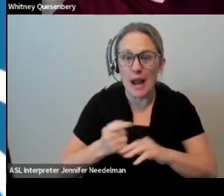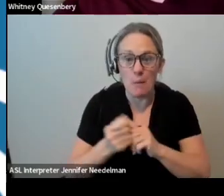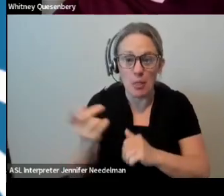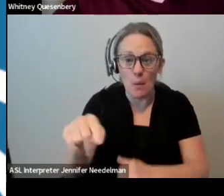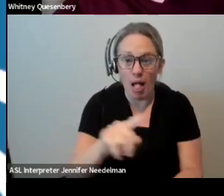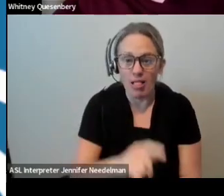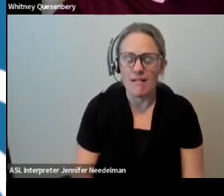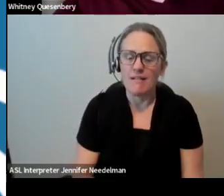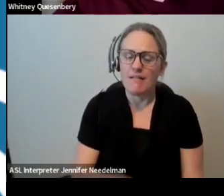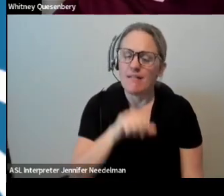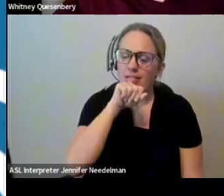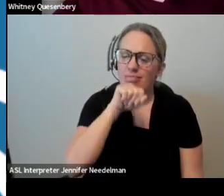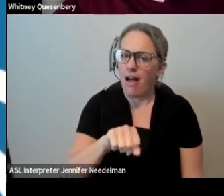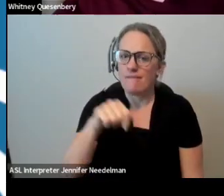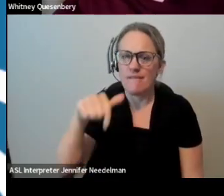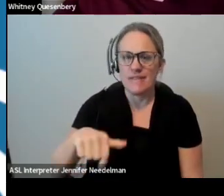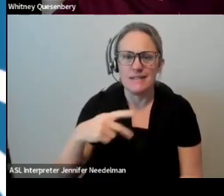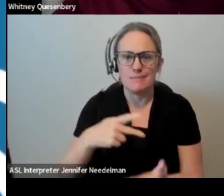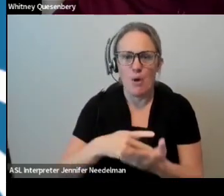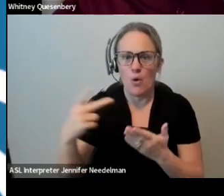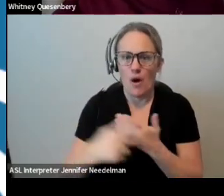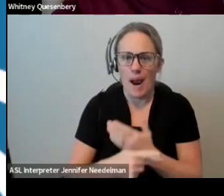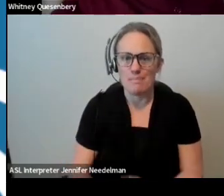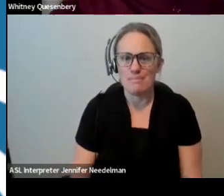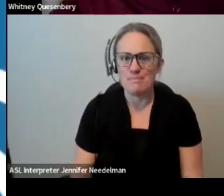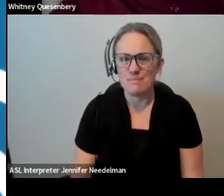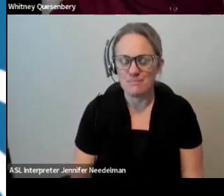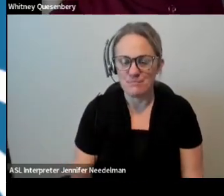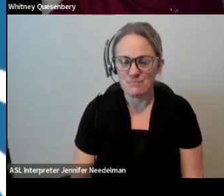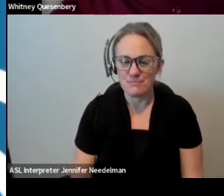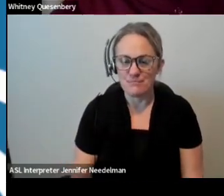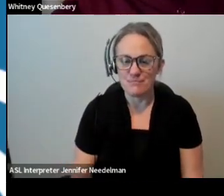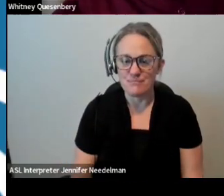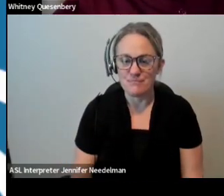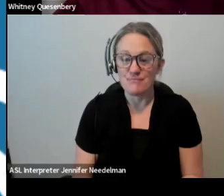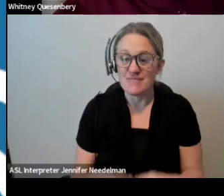Love this program. And what we're gonna be talking today is about how